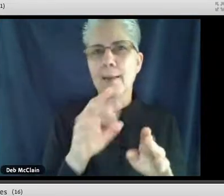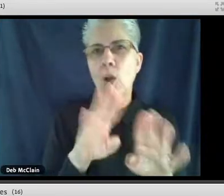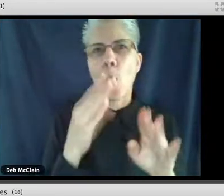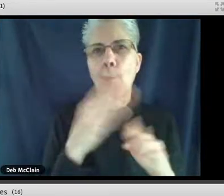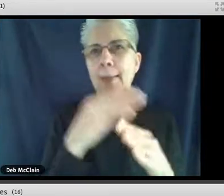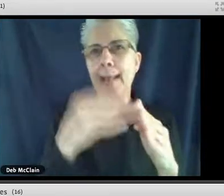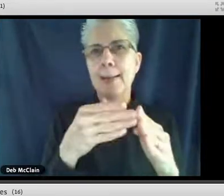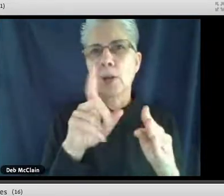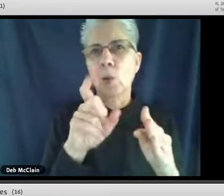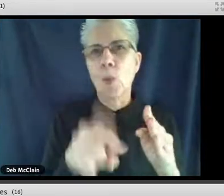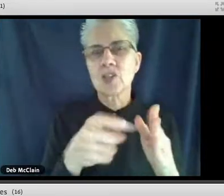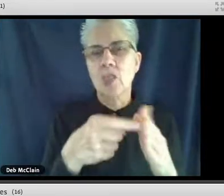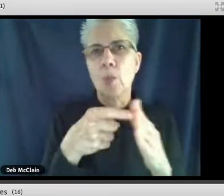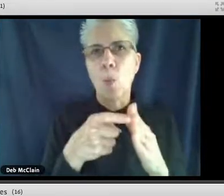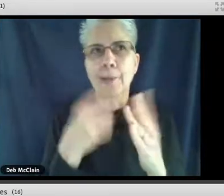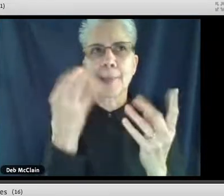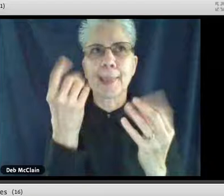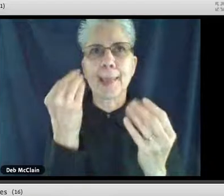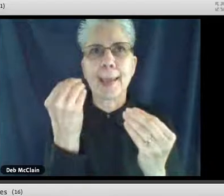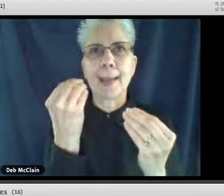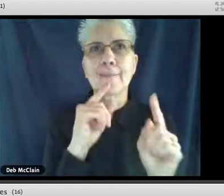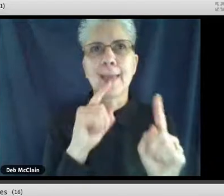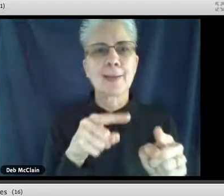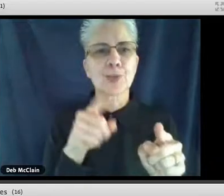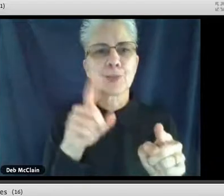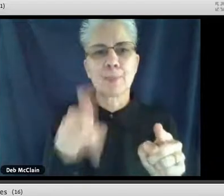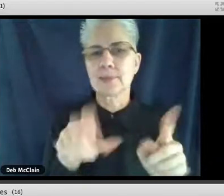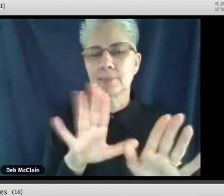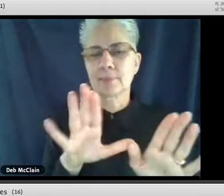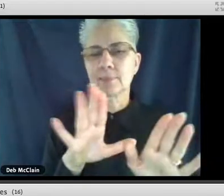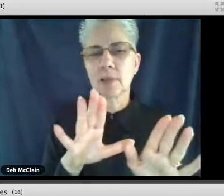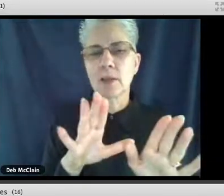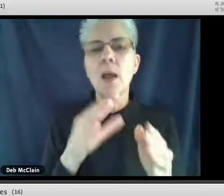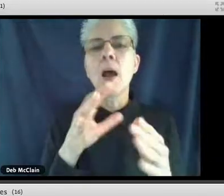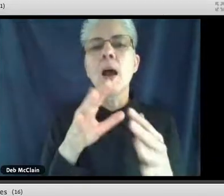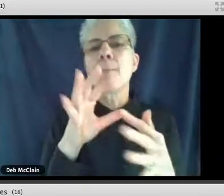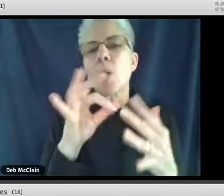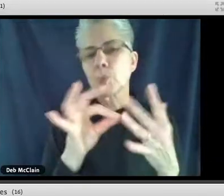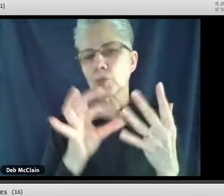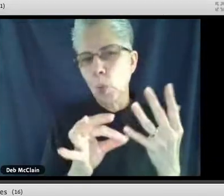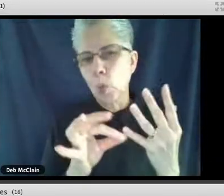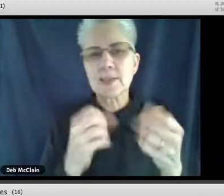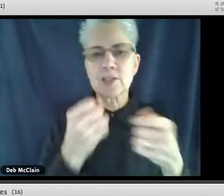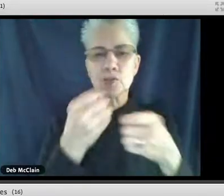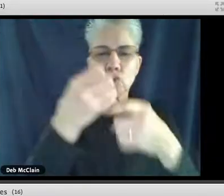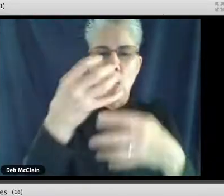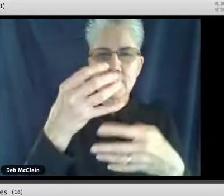because it requires them to think of the answers. They prefer multiple choice, drop-downs, things like that.